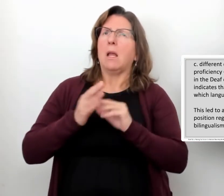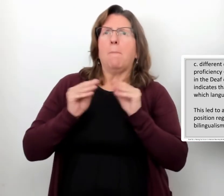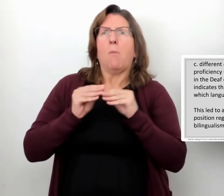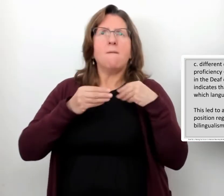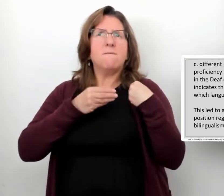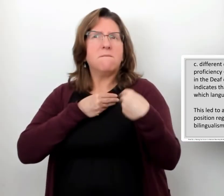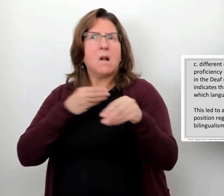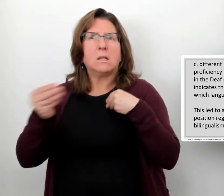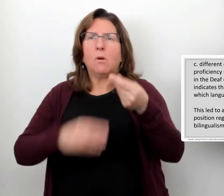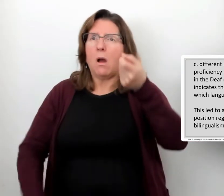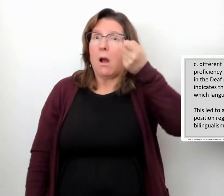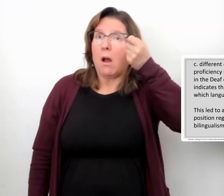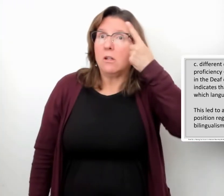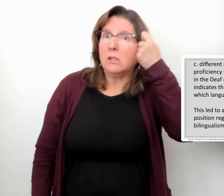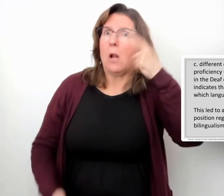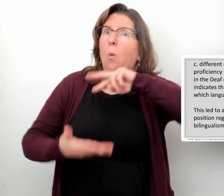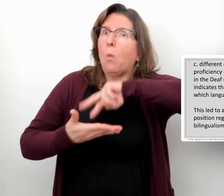Layering on previous experiences.